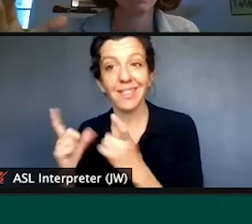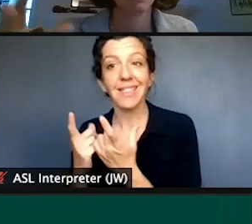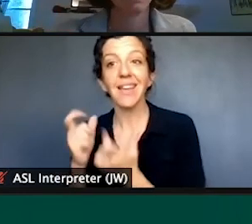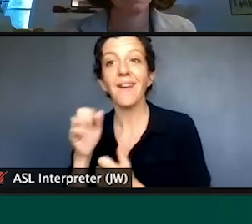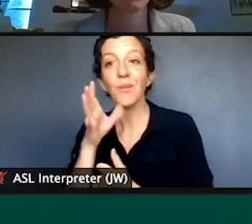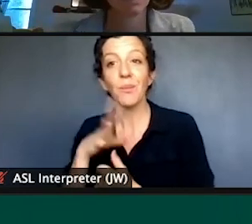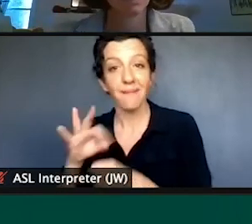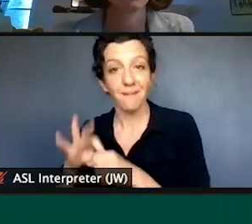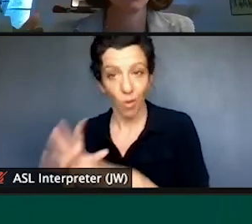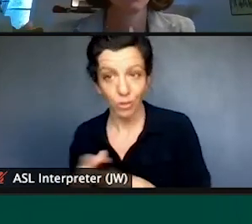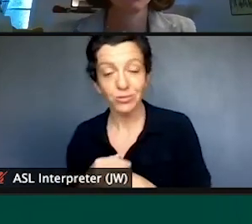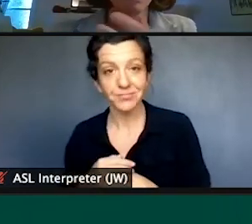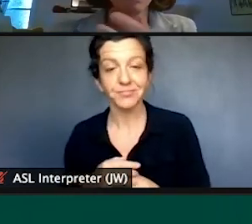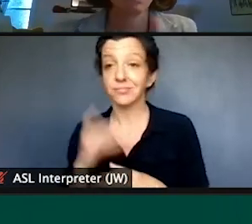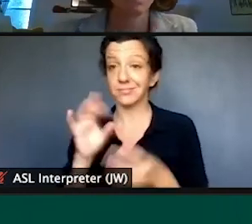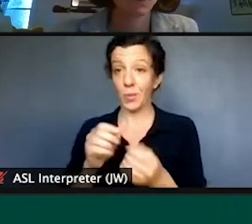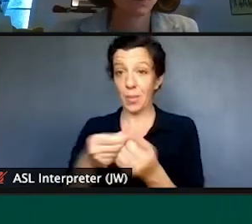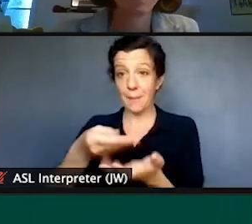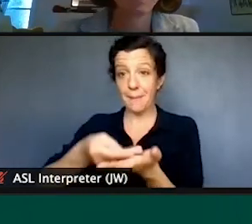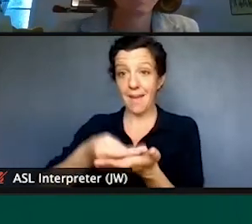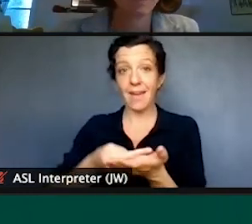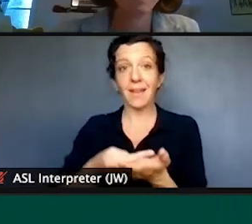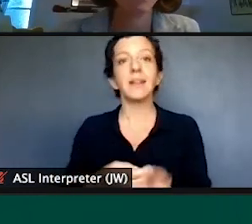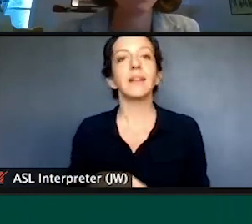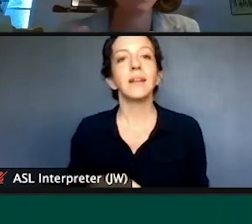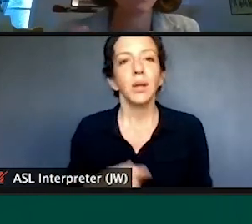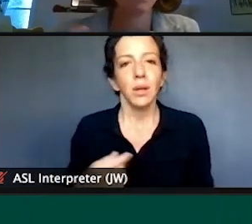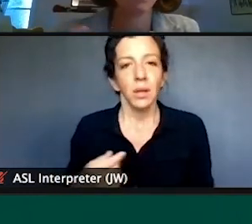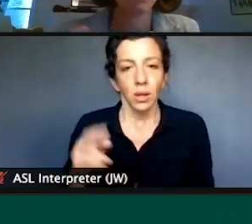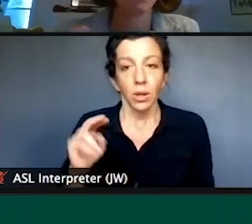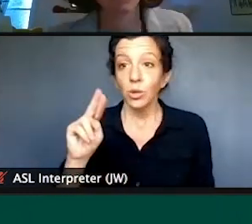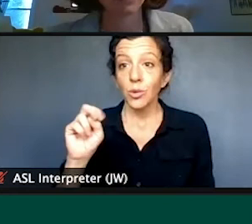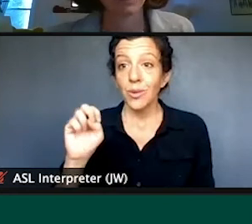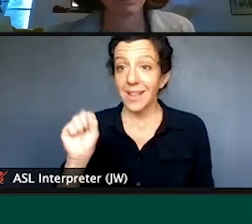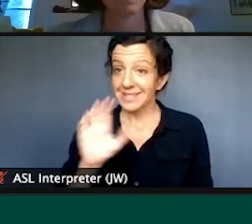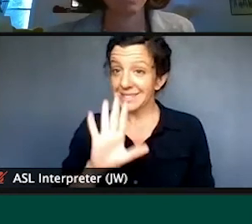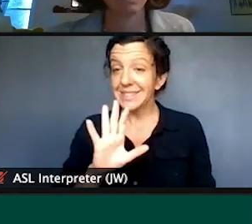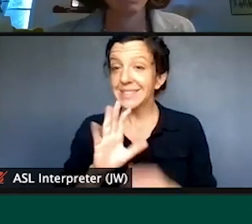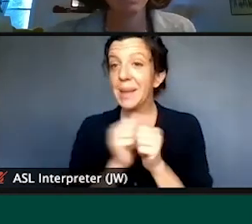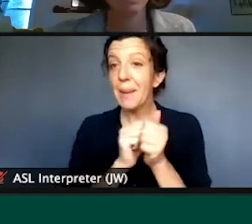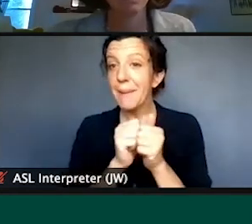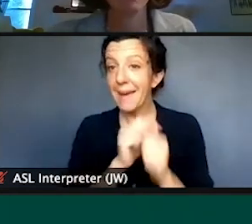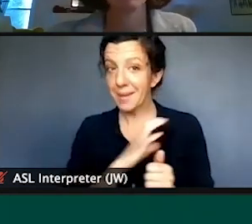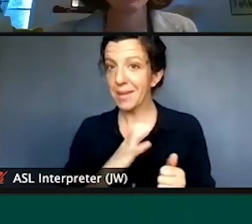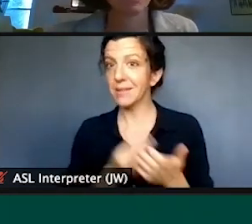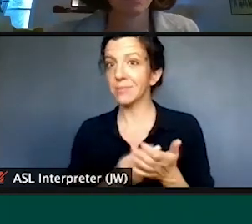for those crimes, certain people who have the criminal history that would allow them to go to prison